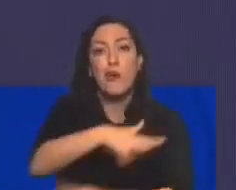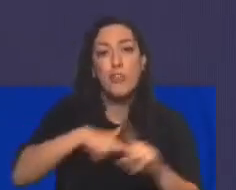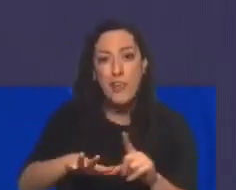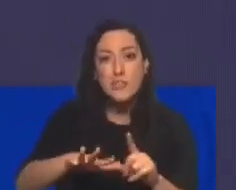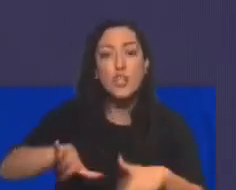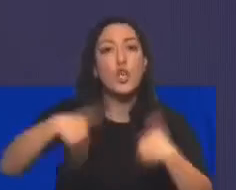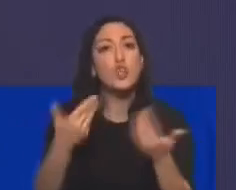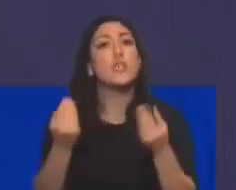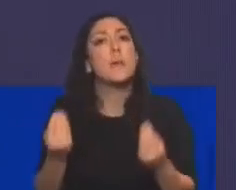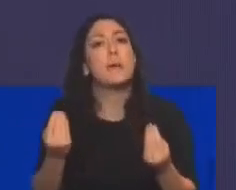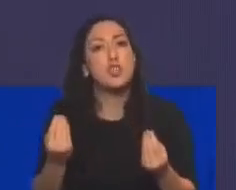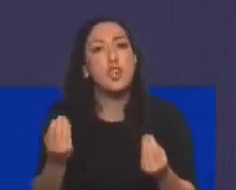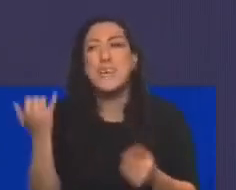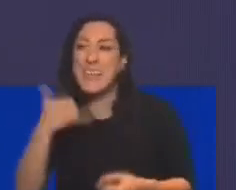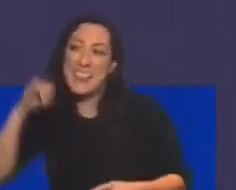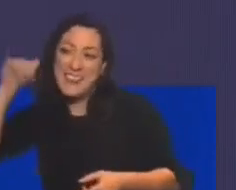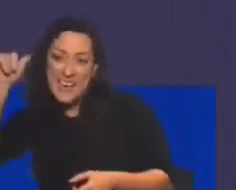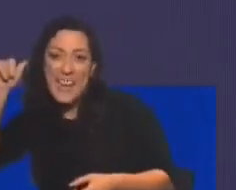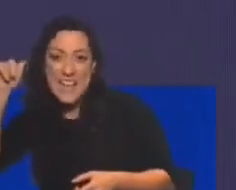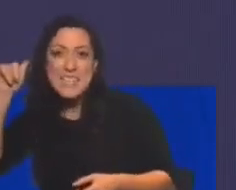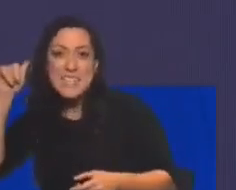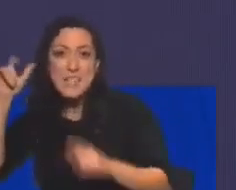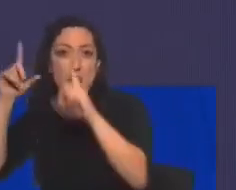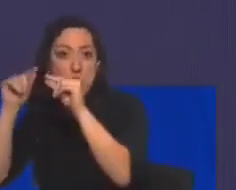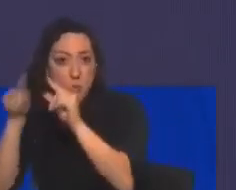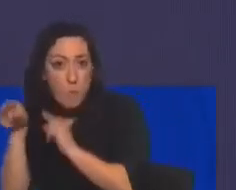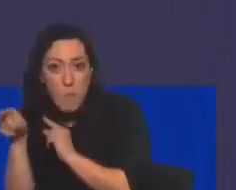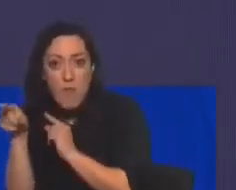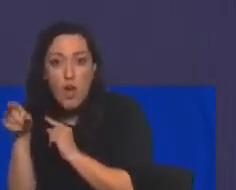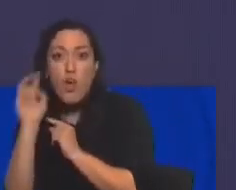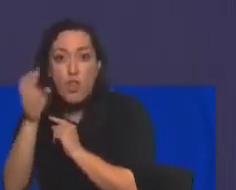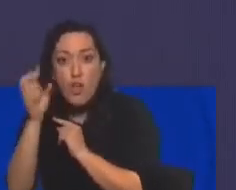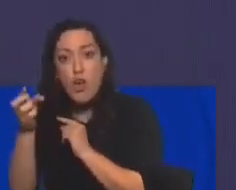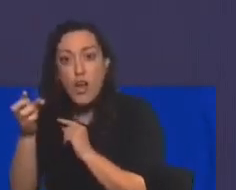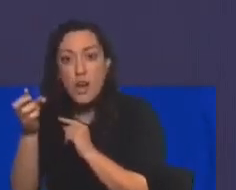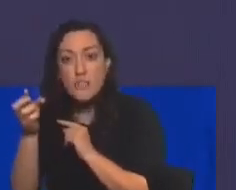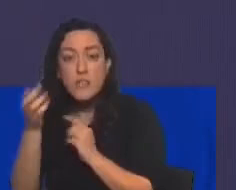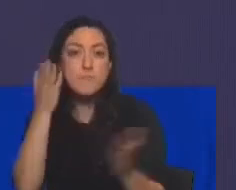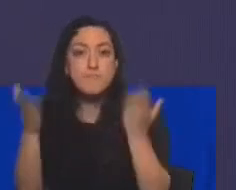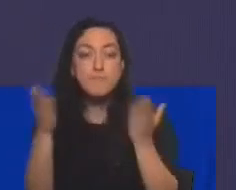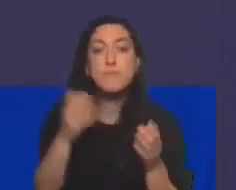what happened at the interest rate in dollars arbitrated with the one